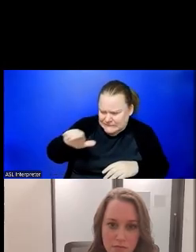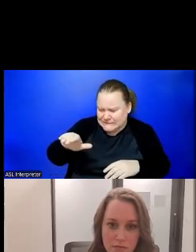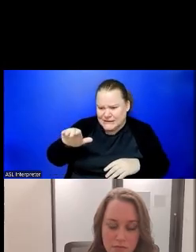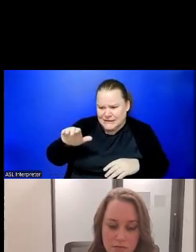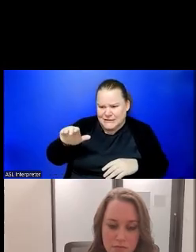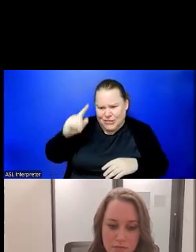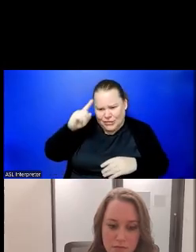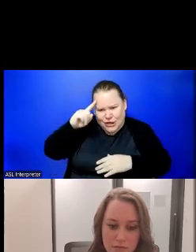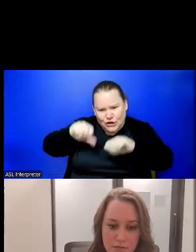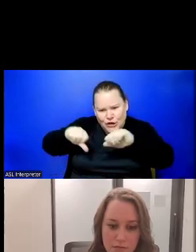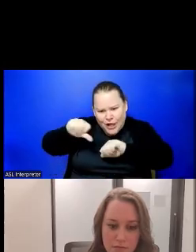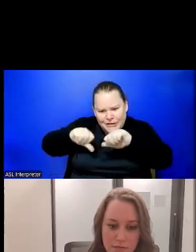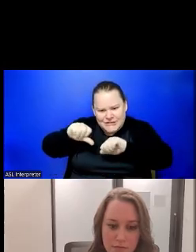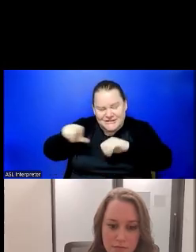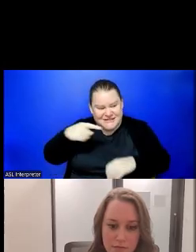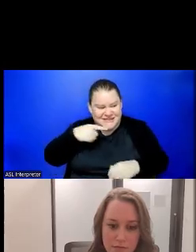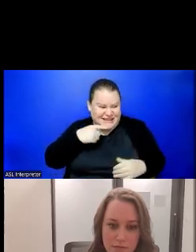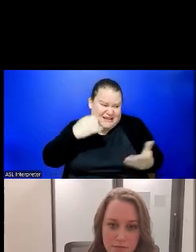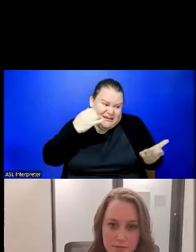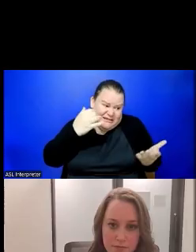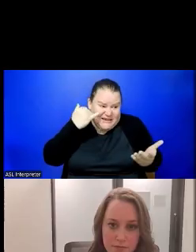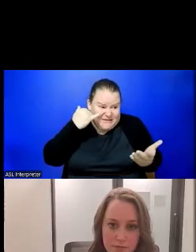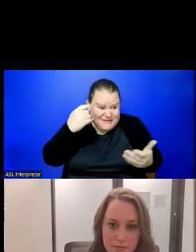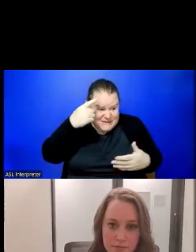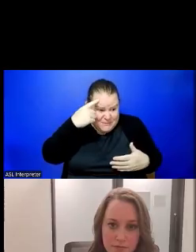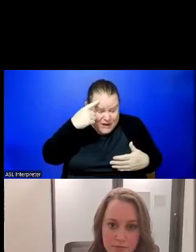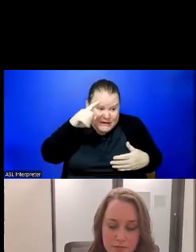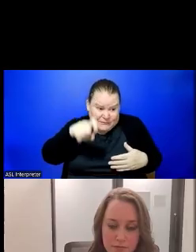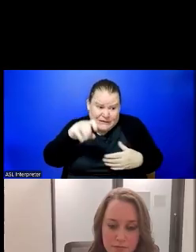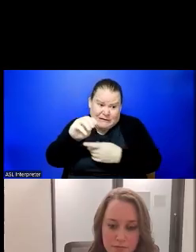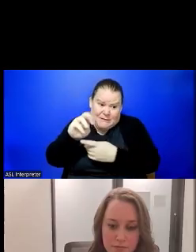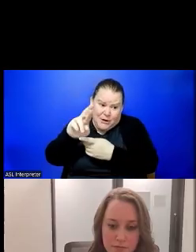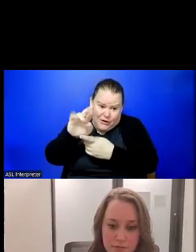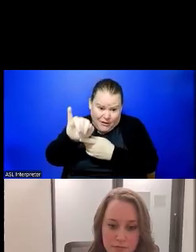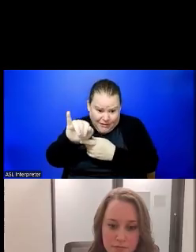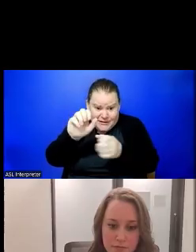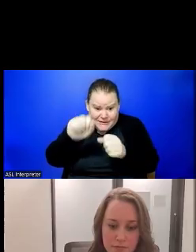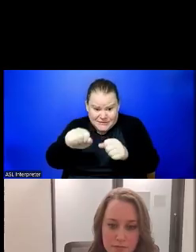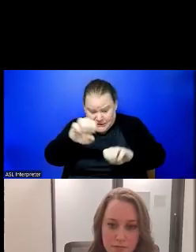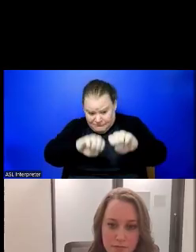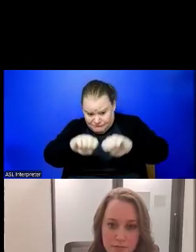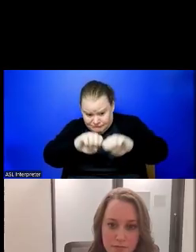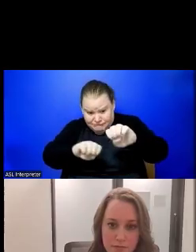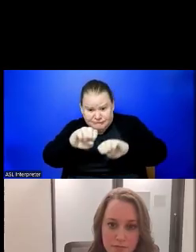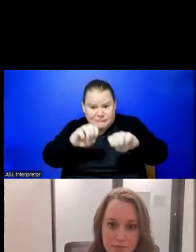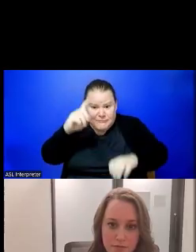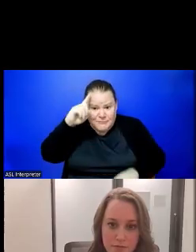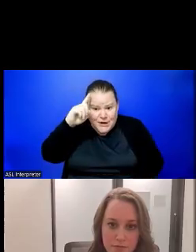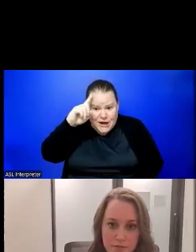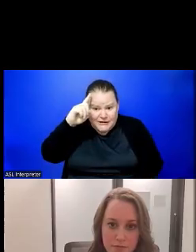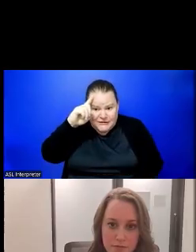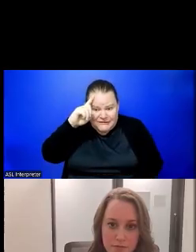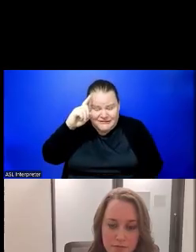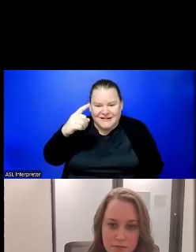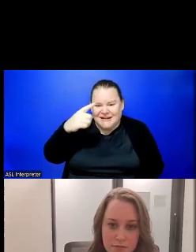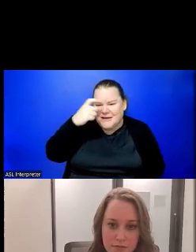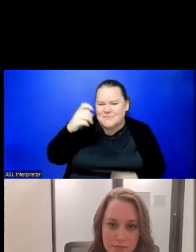there's something with the brain, we need an MRI so we can evaluate the brain. And because of some low oxygen, they start